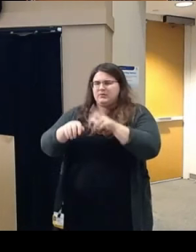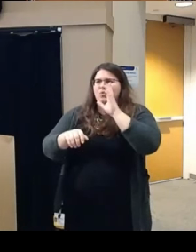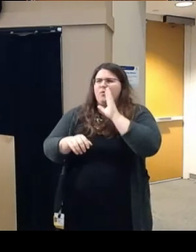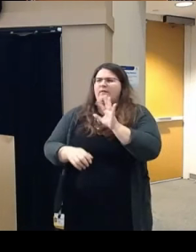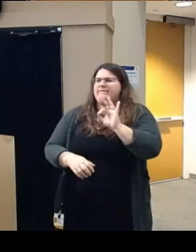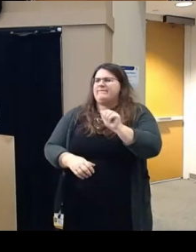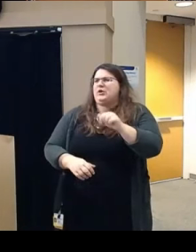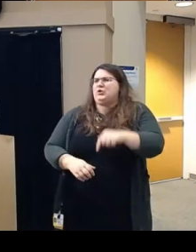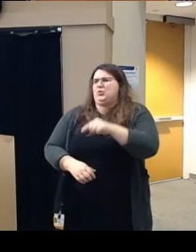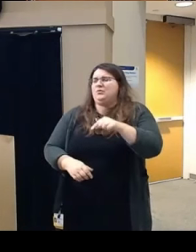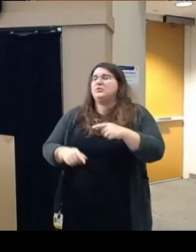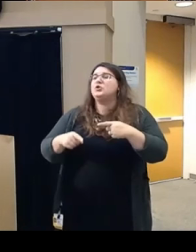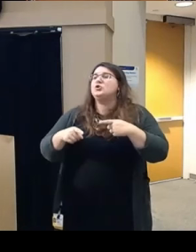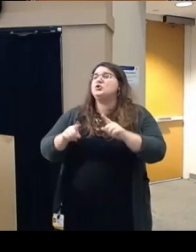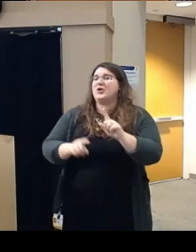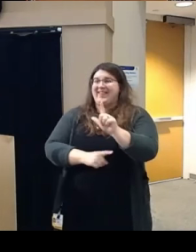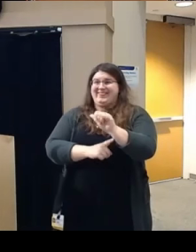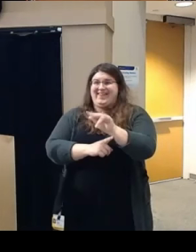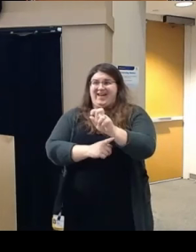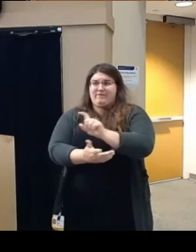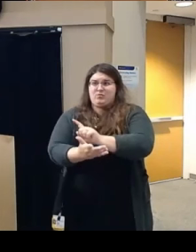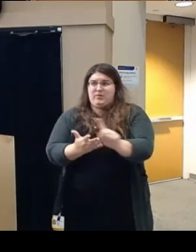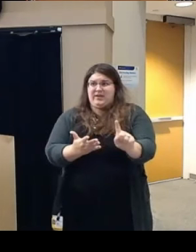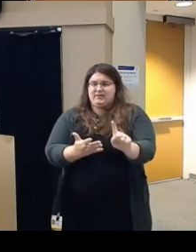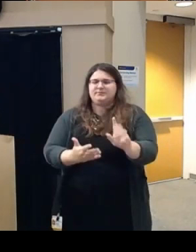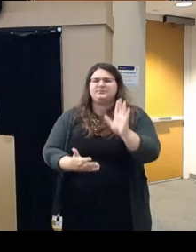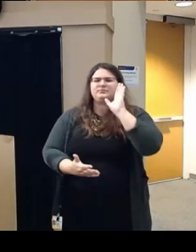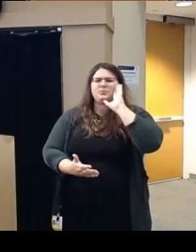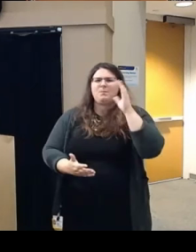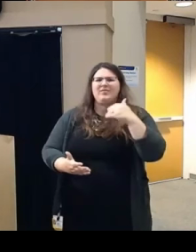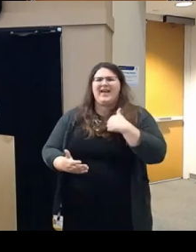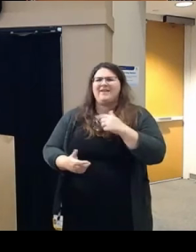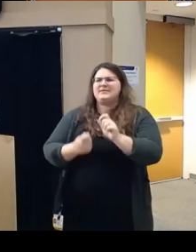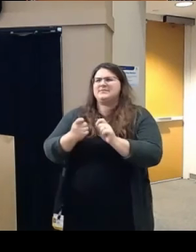during go live week um there's a what's called a splash screen and you would enter some information